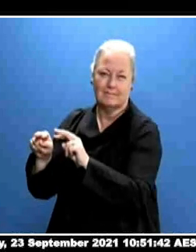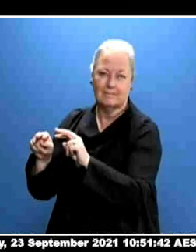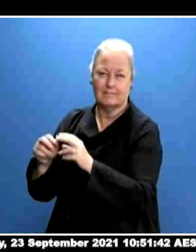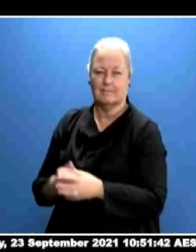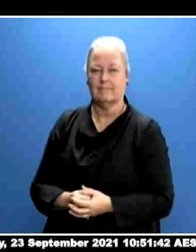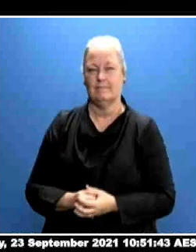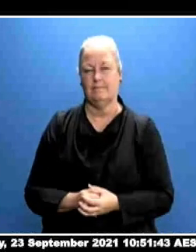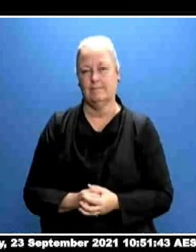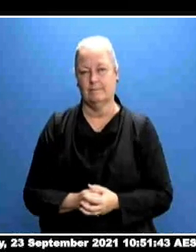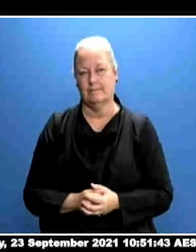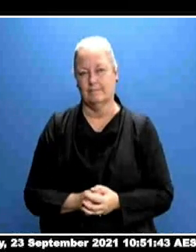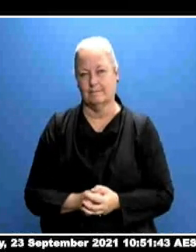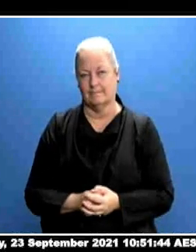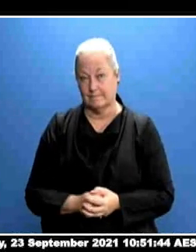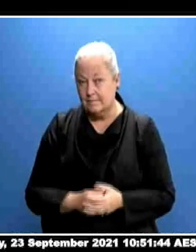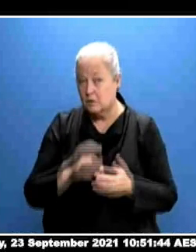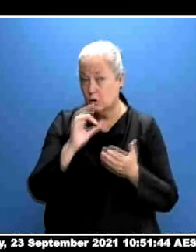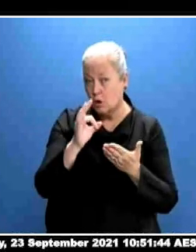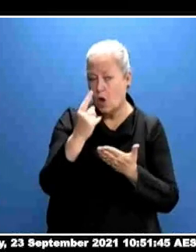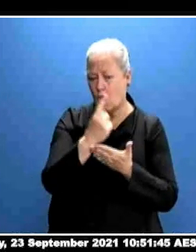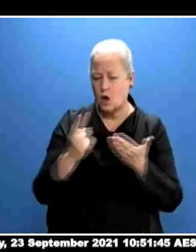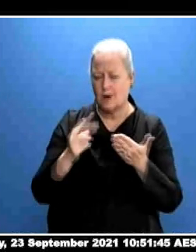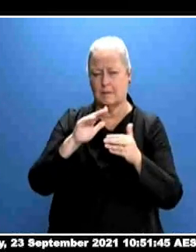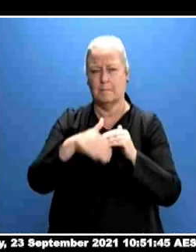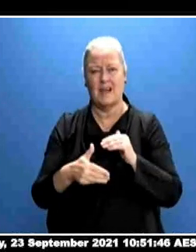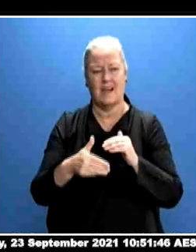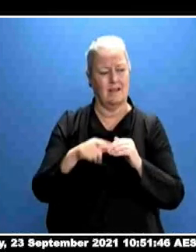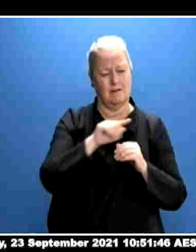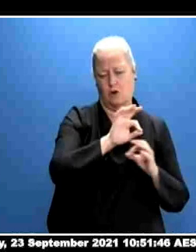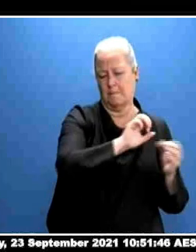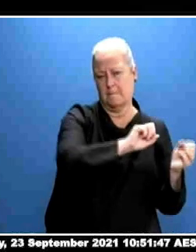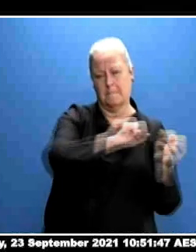And it would be not only not returning, but not entering into Secure Care in the first place?